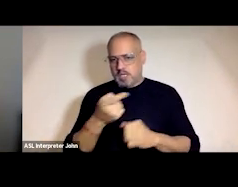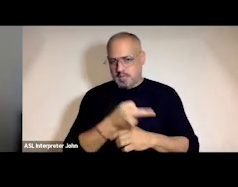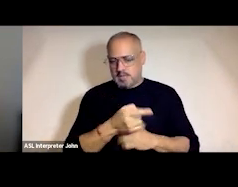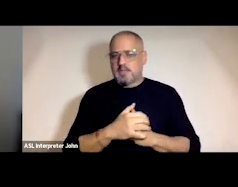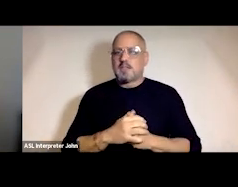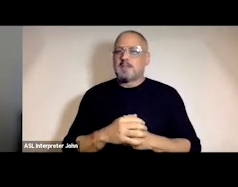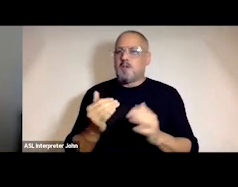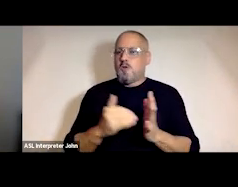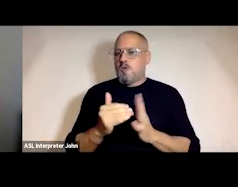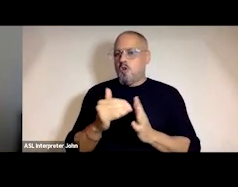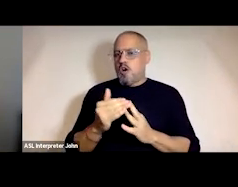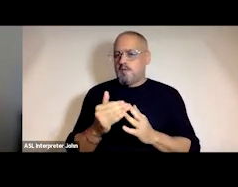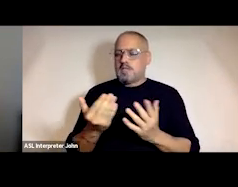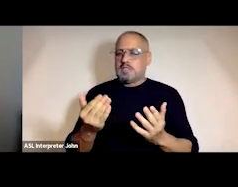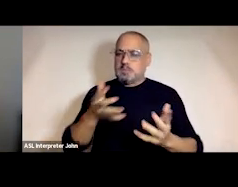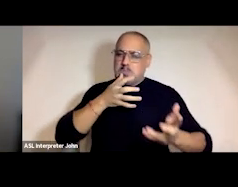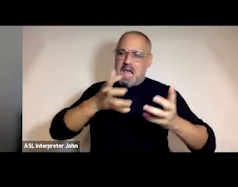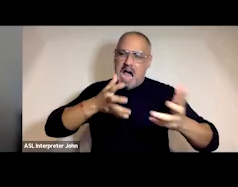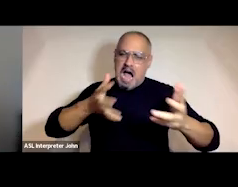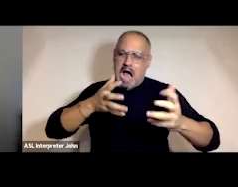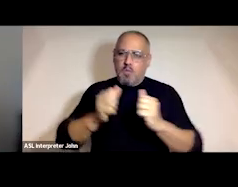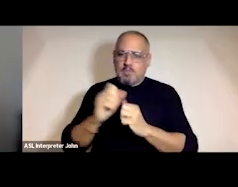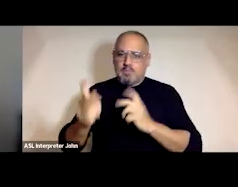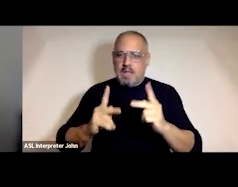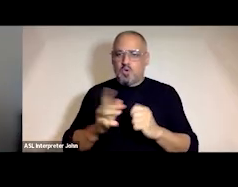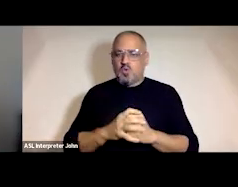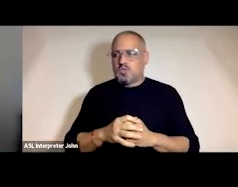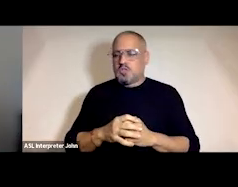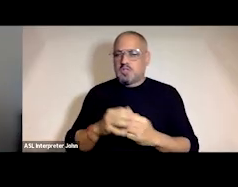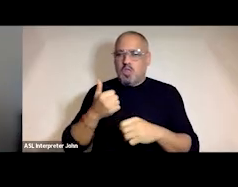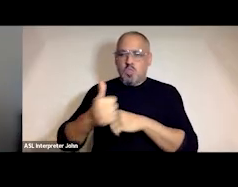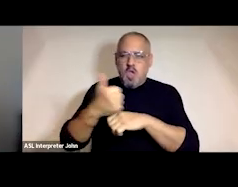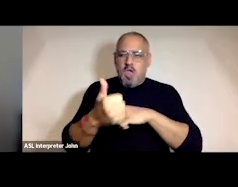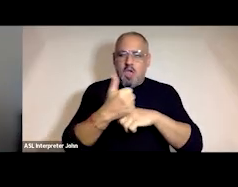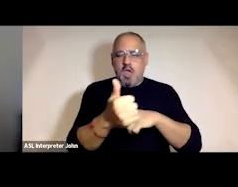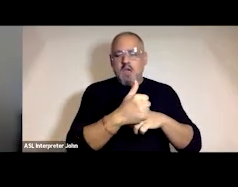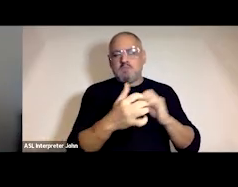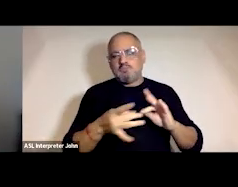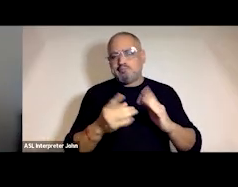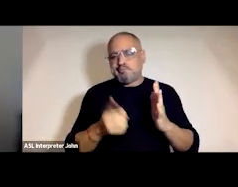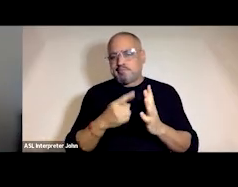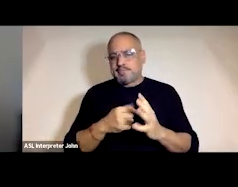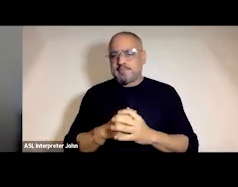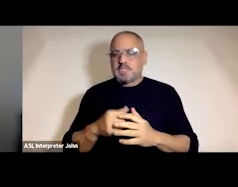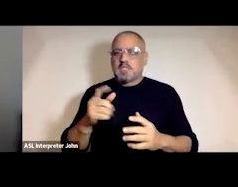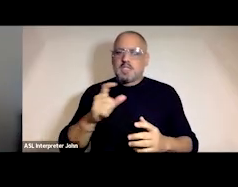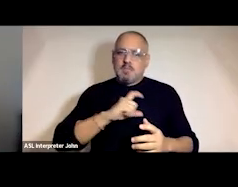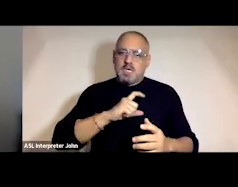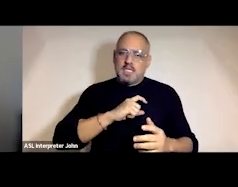and would oftentimes get in shouting matches with people and would make threatening statements at times. So police were frequently called.